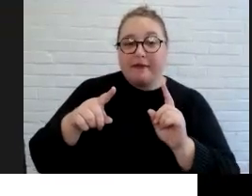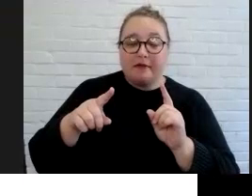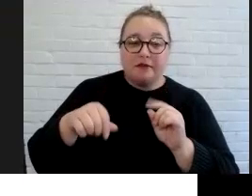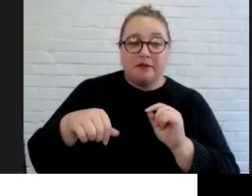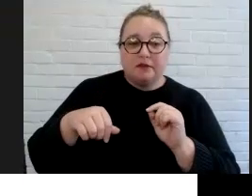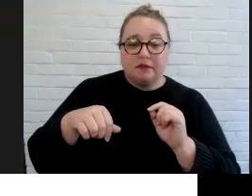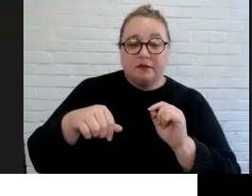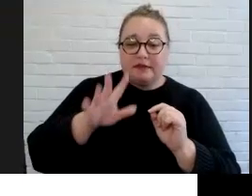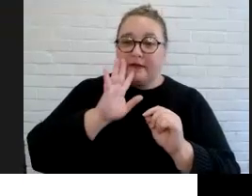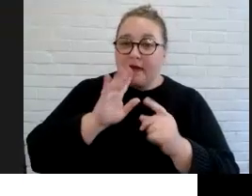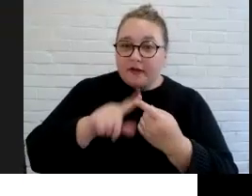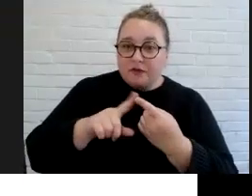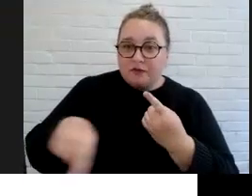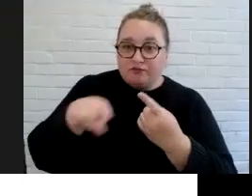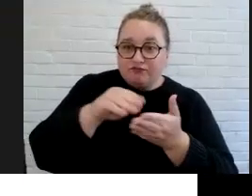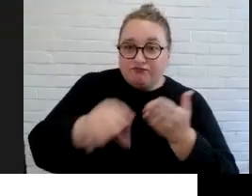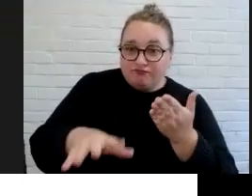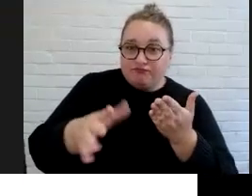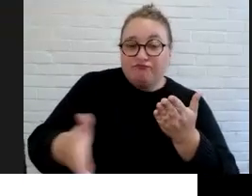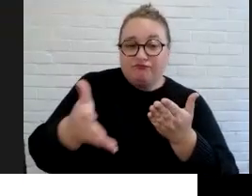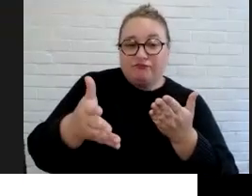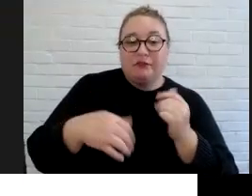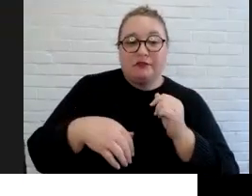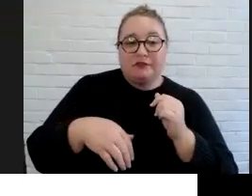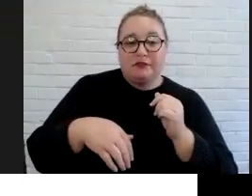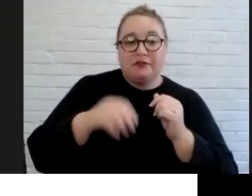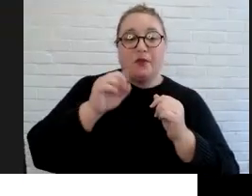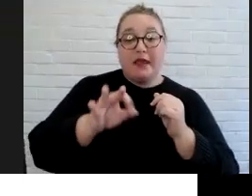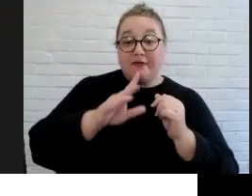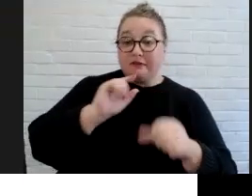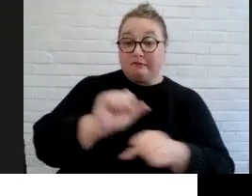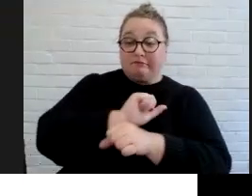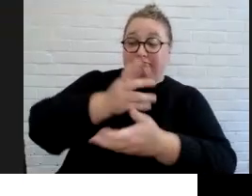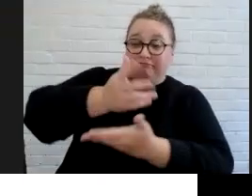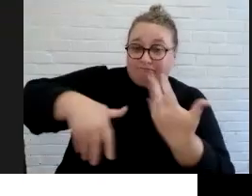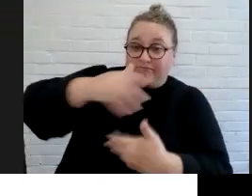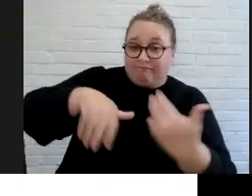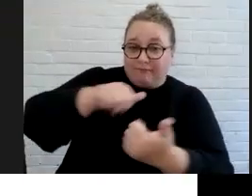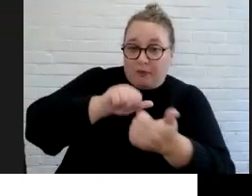So if she is interacting with the students, then that would be that.